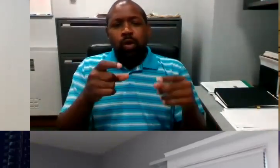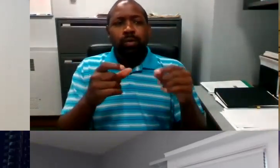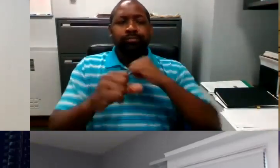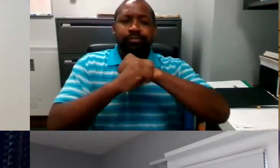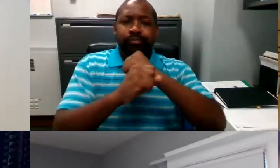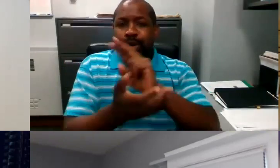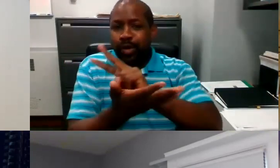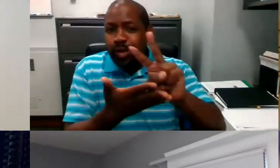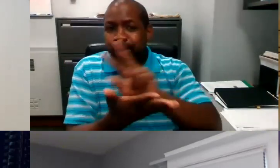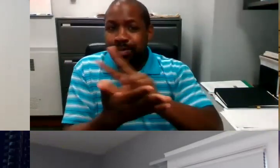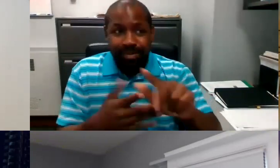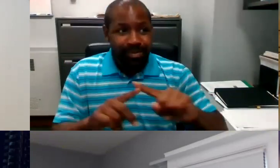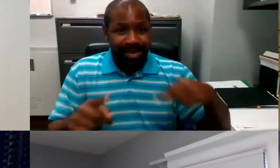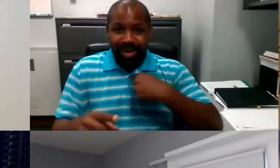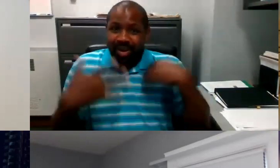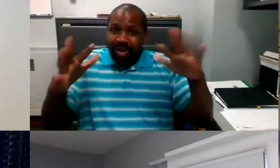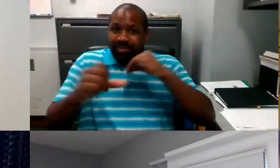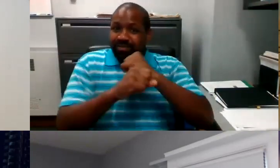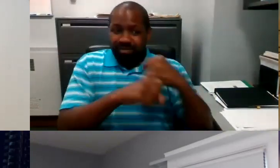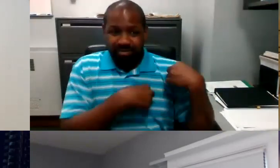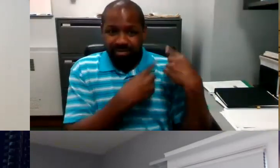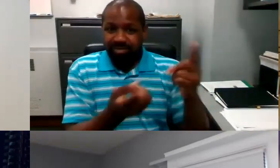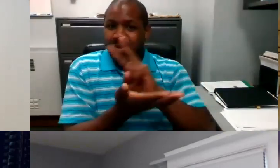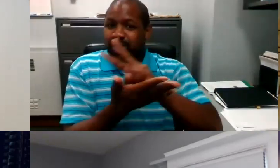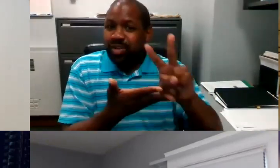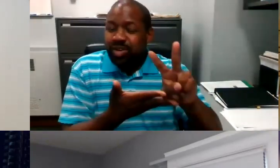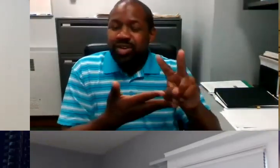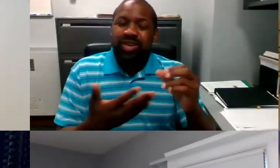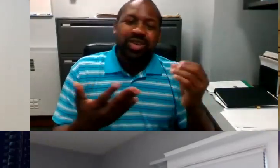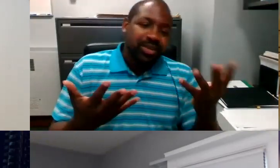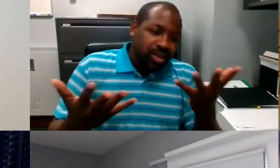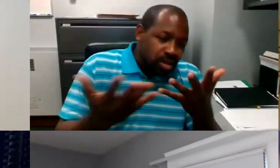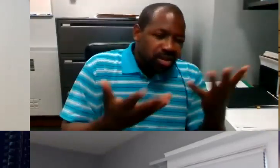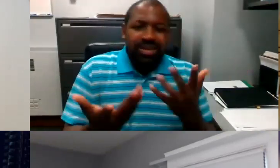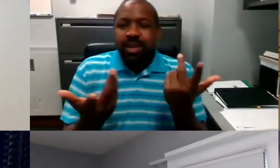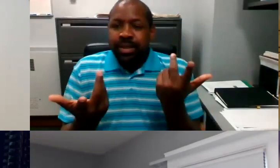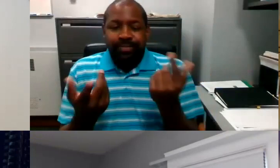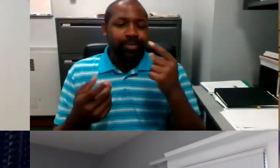AND I SAID, YOU KNOW, NOT MANY OF THEM SHOWED UP. THEN INTERPRETERS, THEY COMPLAINED THAT WE DON'T DO GOOD PR. AND I SAID, YOU KNOW, NOT MANY OF THEM SHOWED UP.